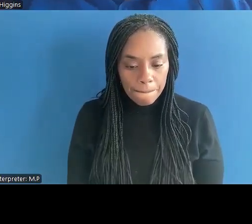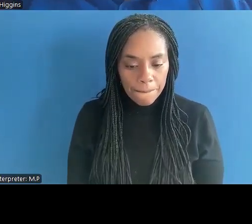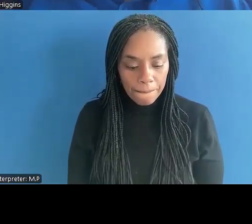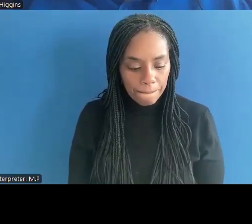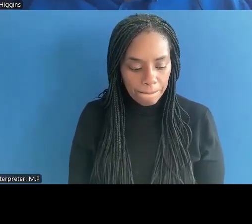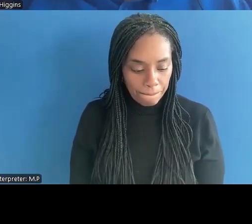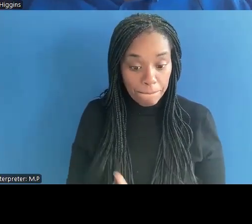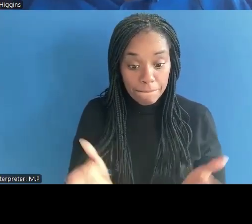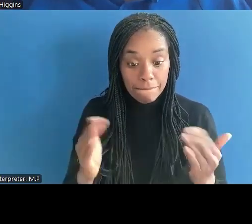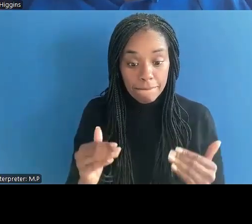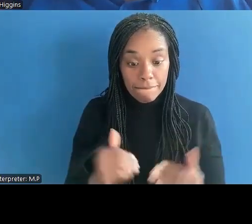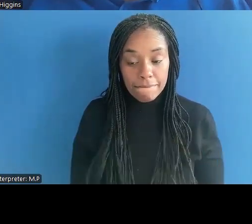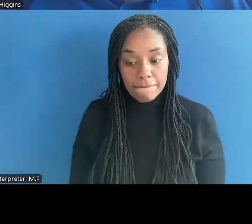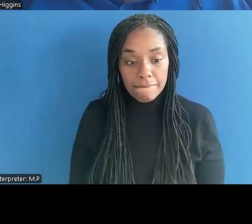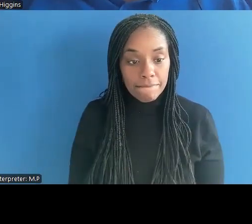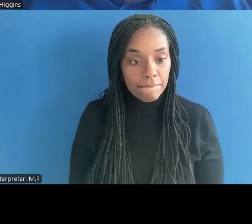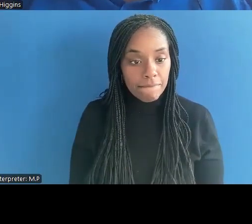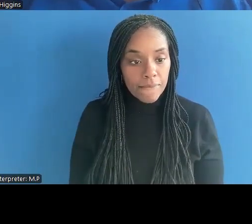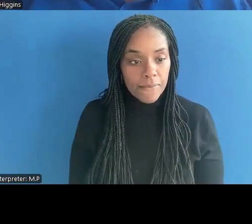Next slide please.